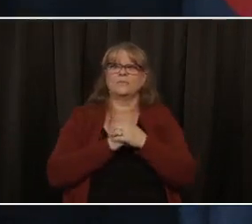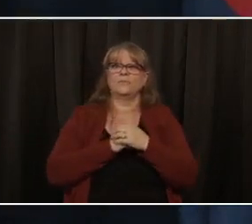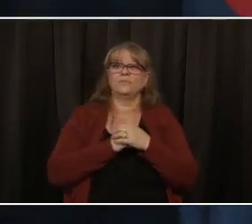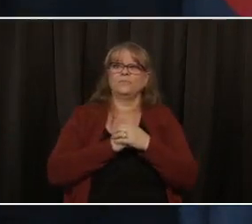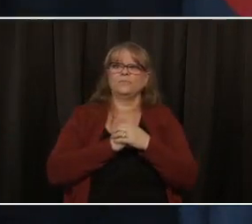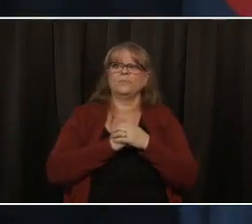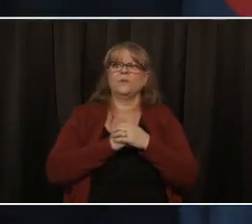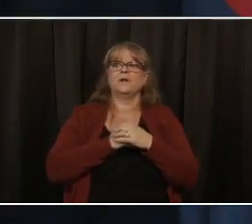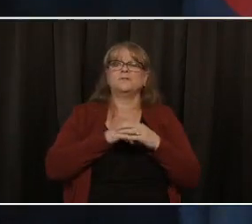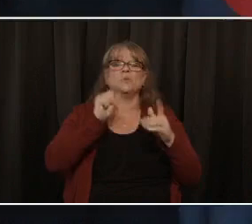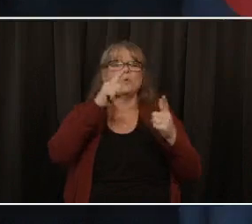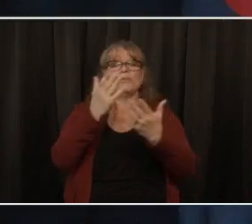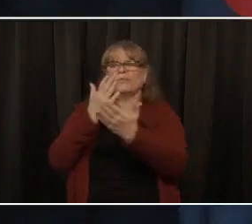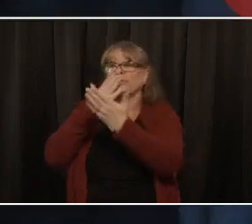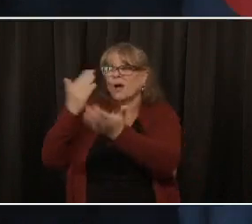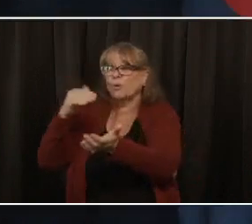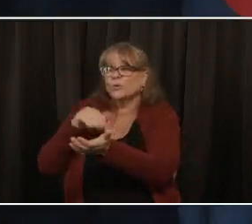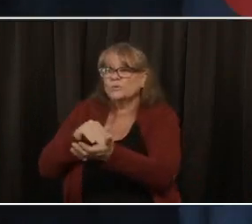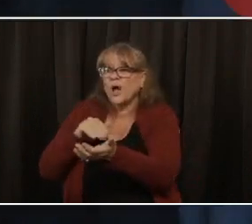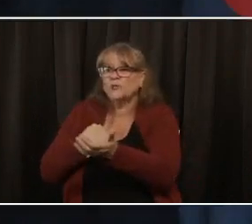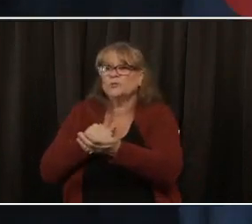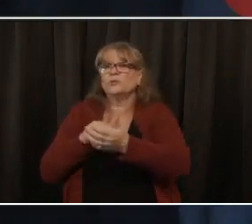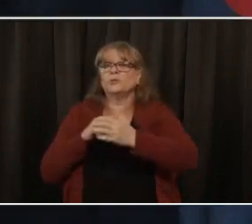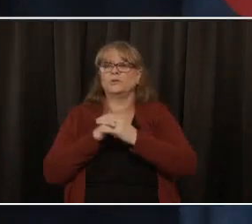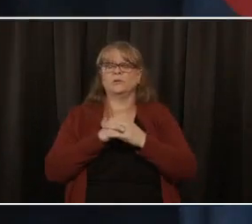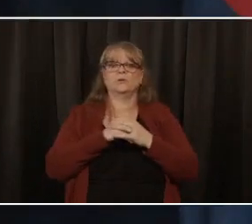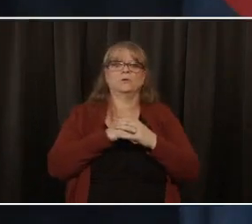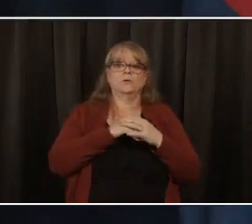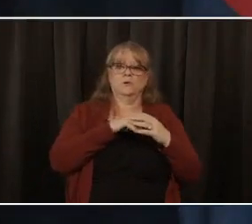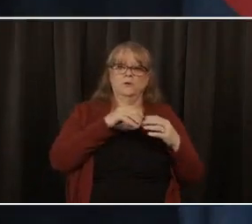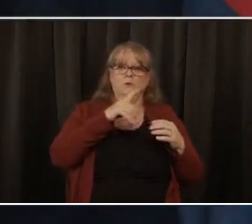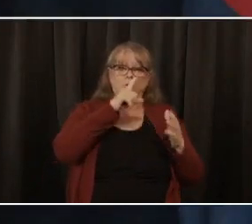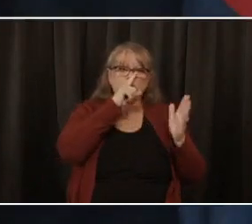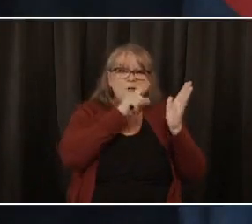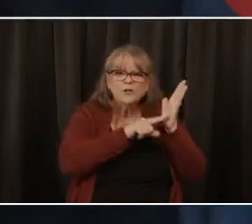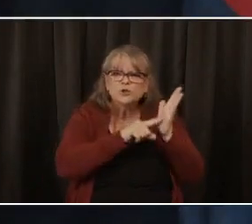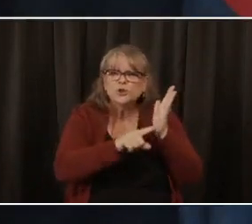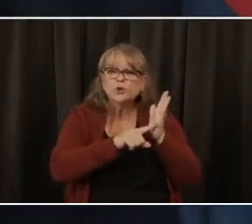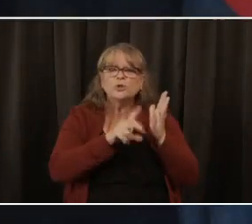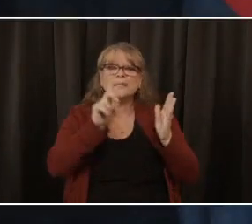historically medically underserved communities. That's why CBP he launched the power that come